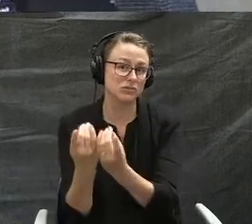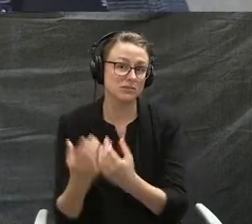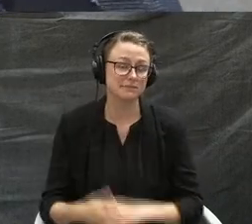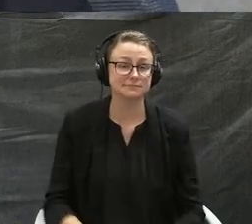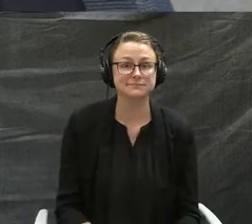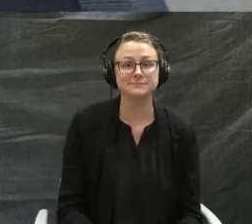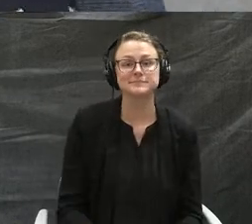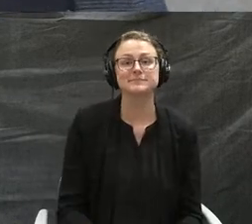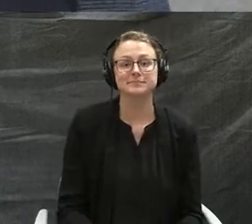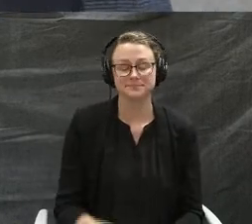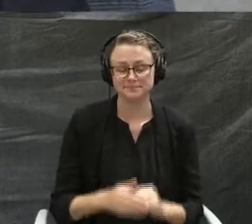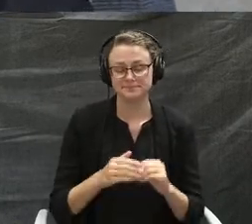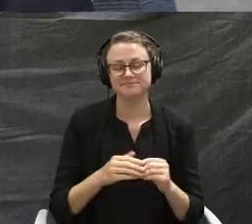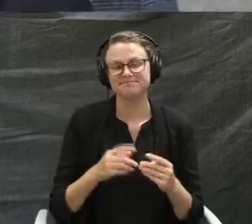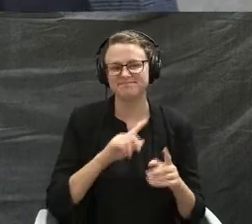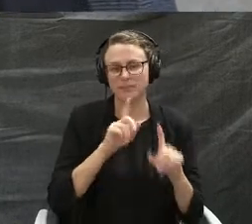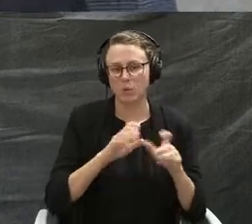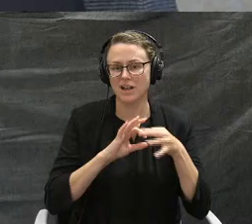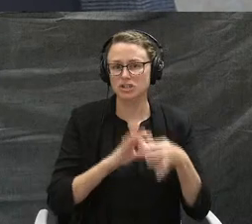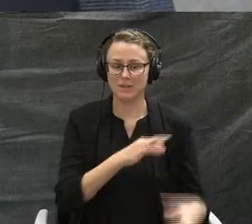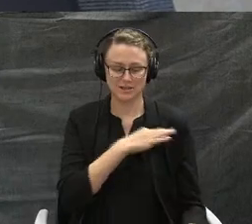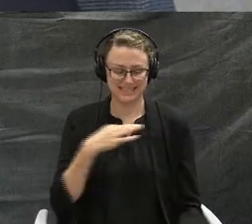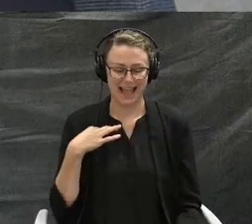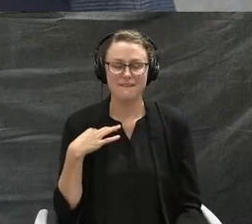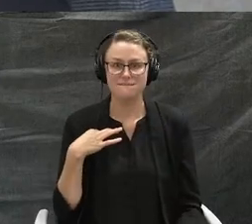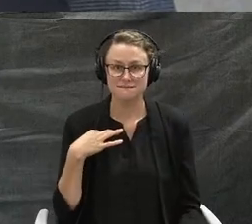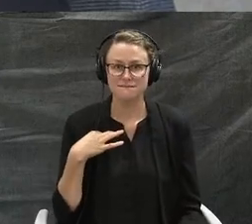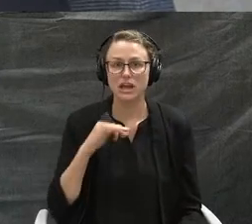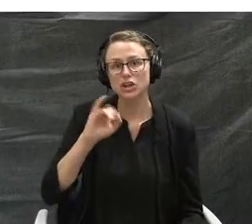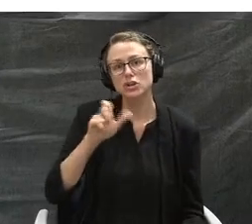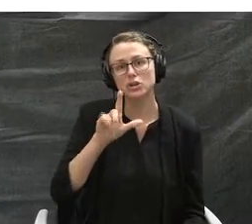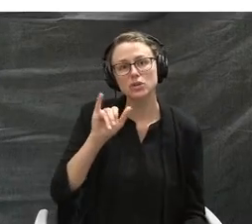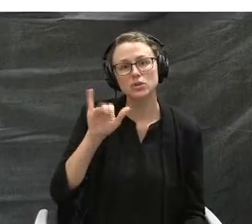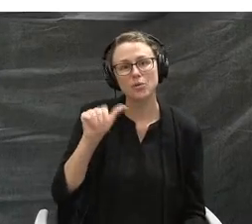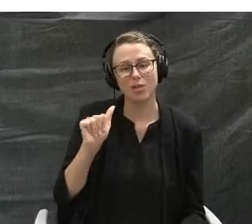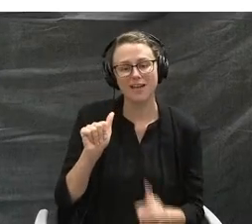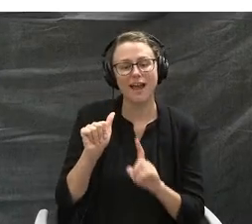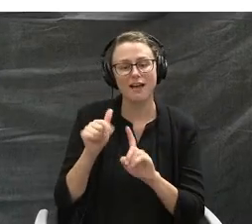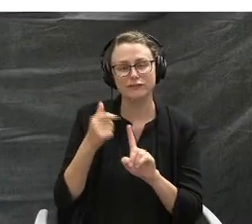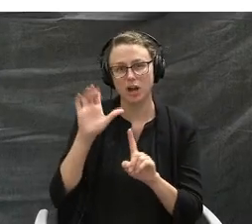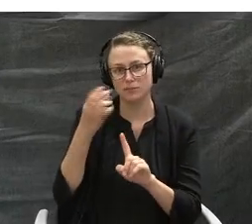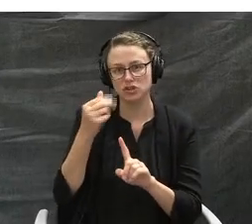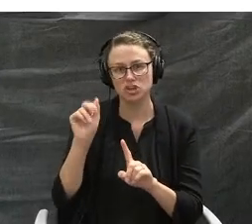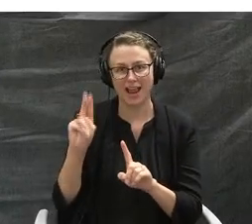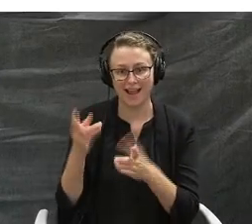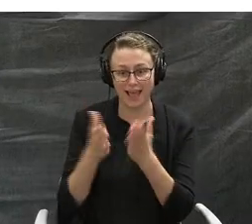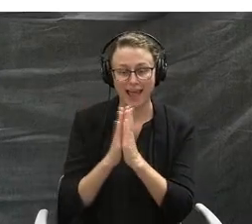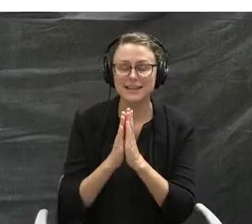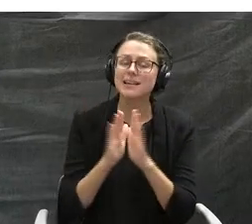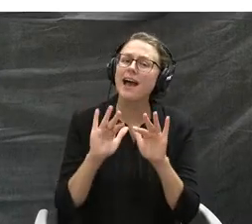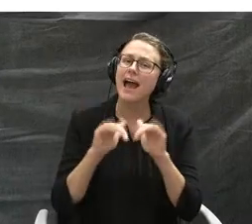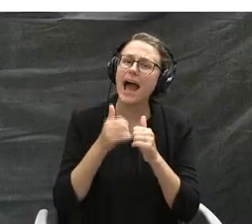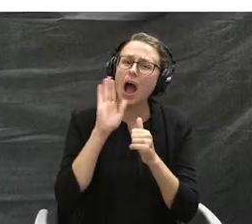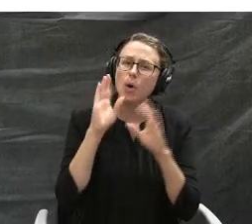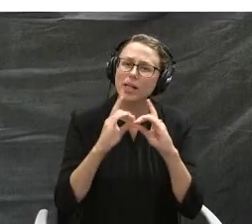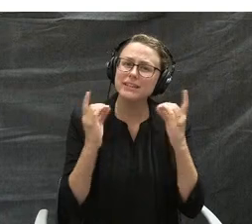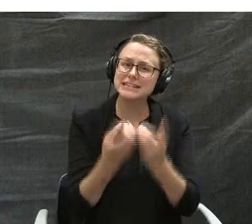Questions regarding staffing Julius Keeper of Chanhassen asks how will the district ensure that there are enough